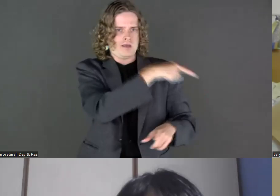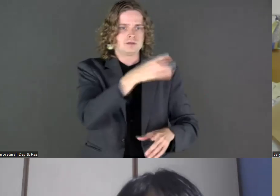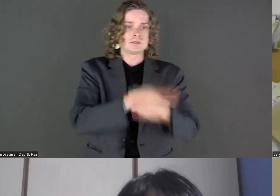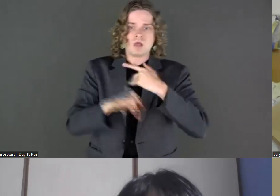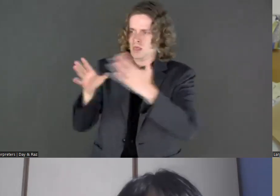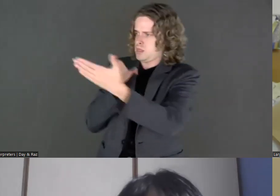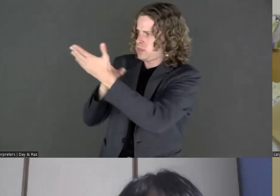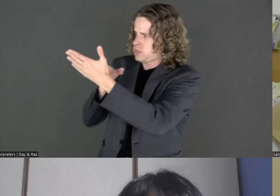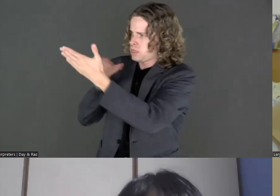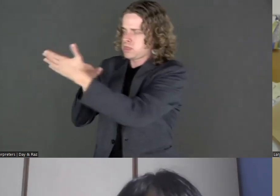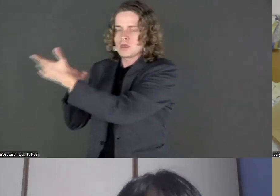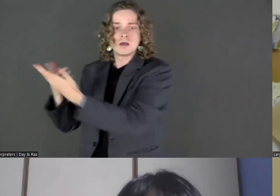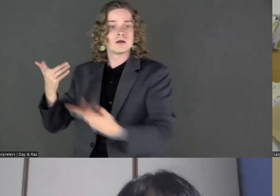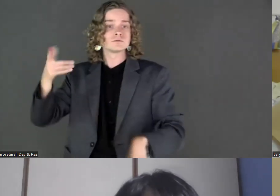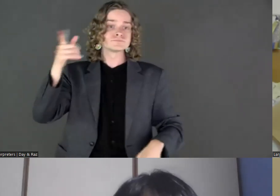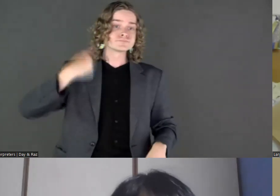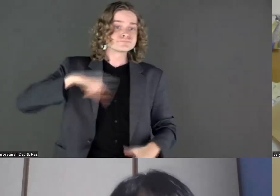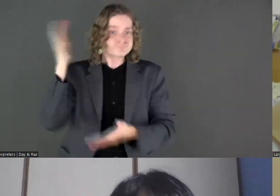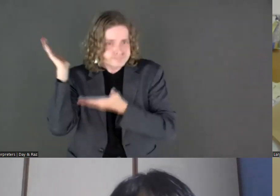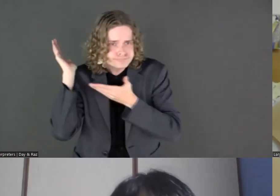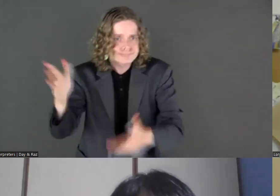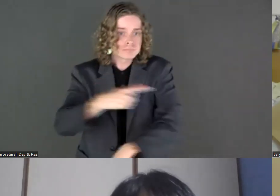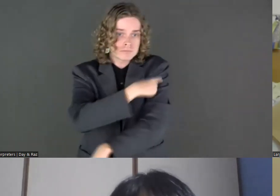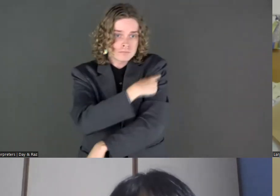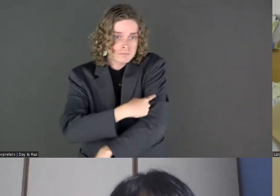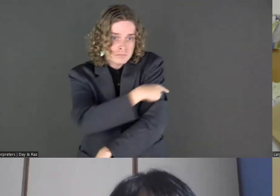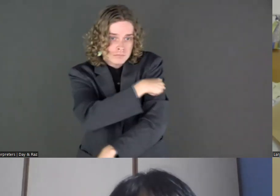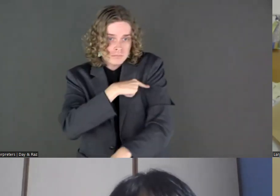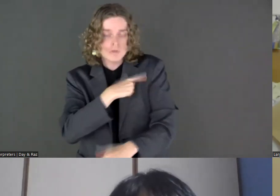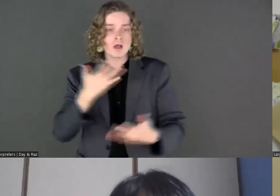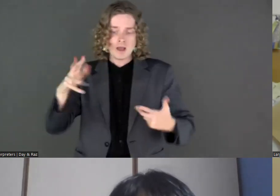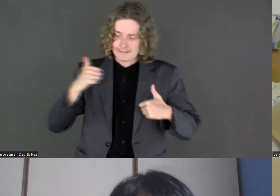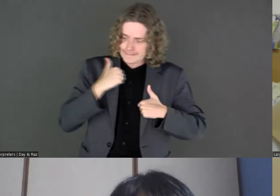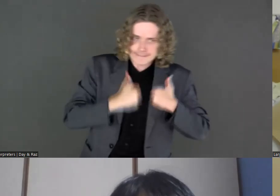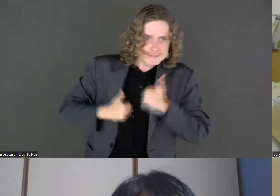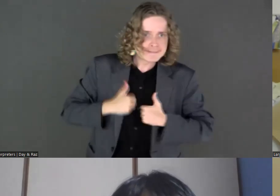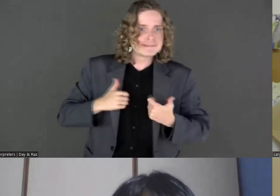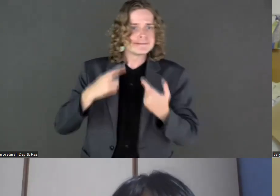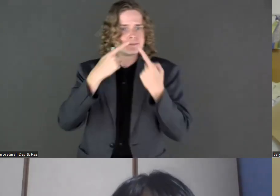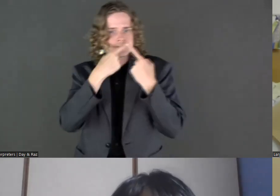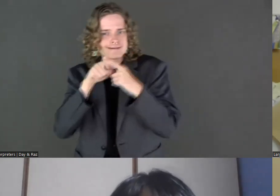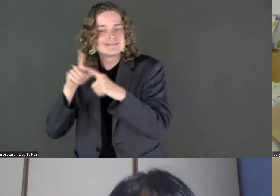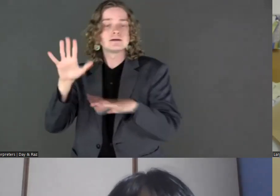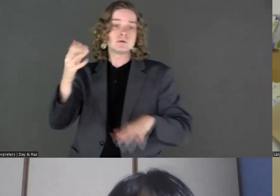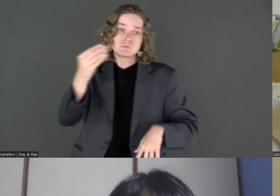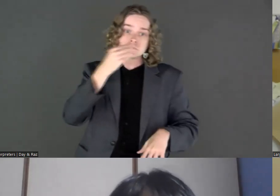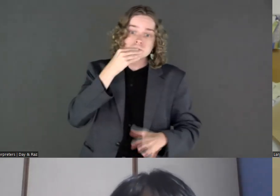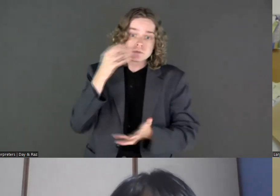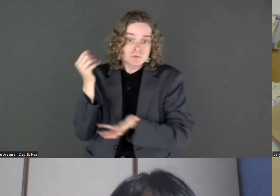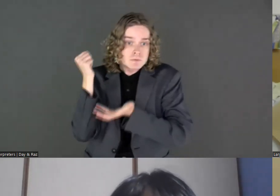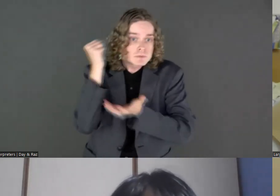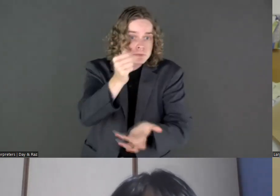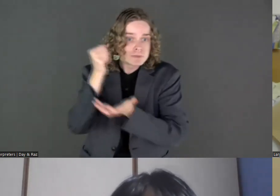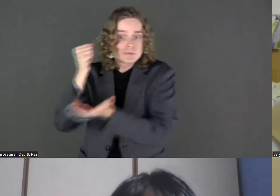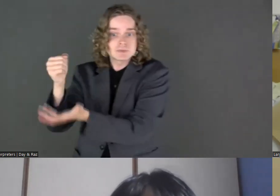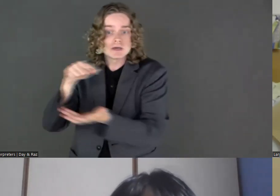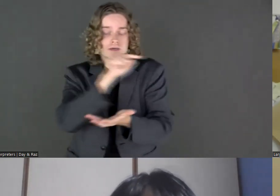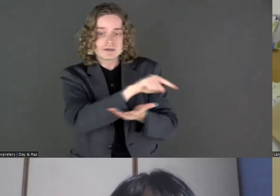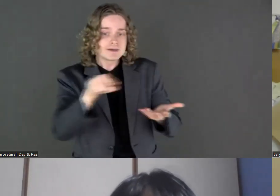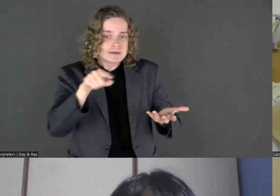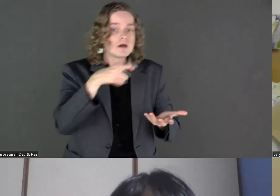food box. When we talk about the food bags, it's more about the access to assistance for those who